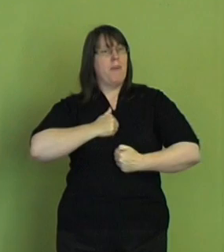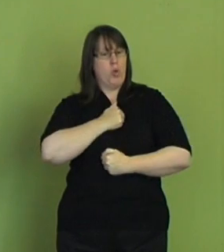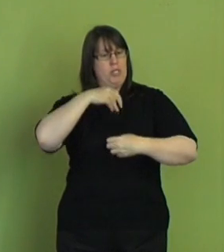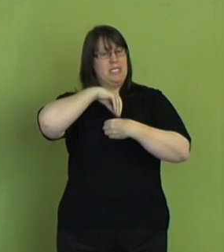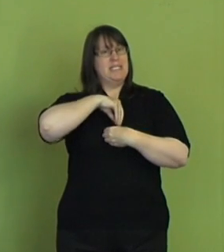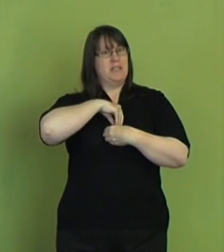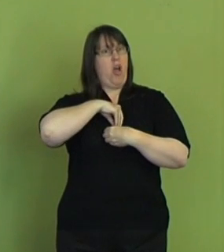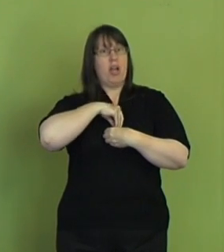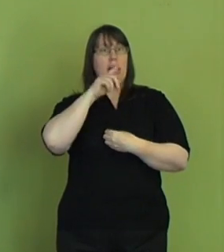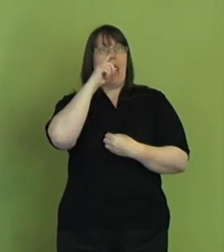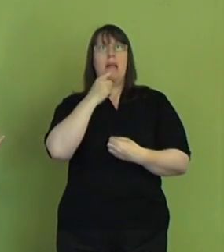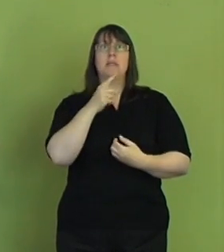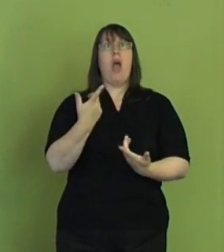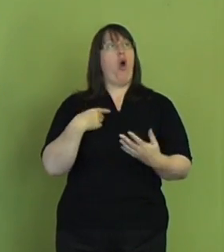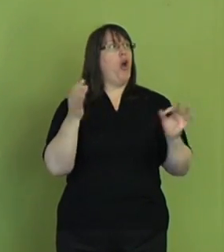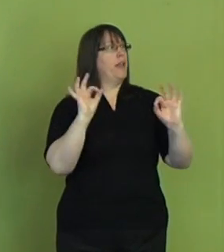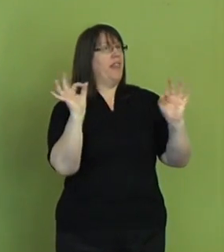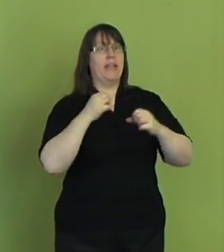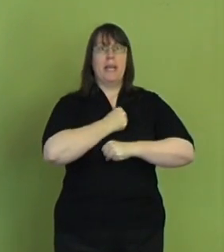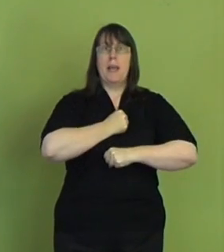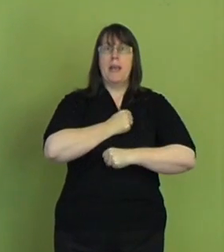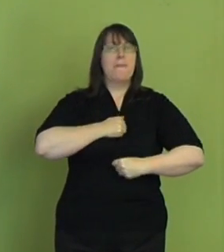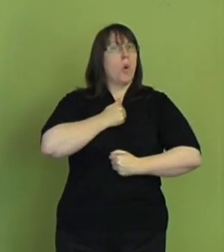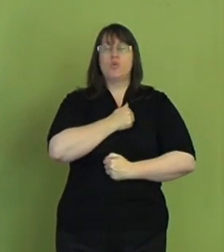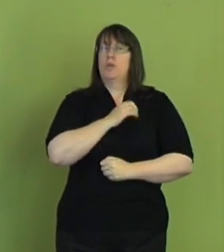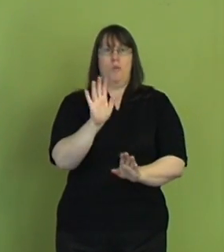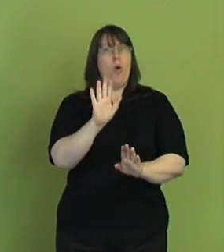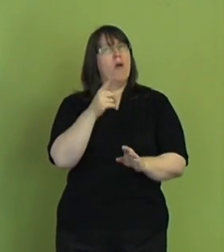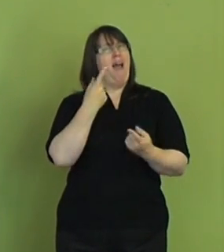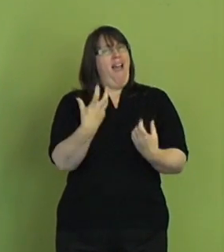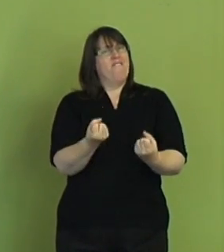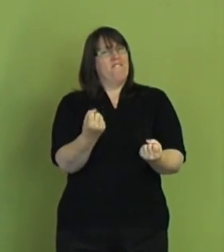And I guess in times gone past, some theorists